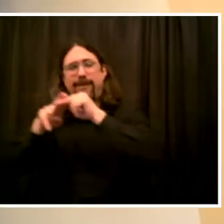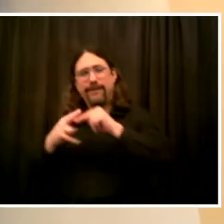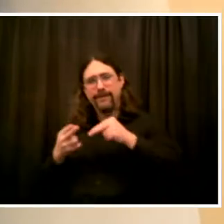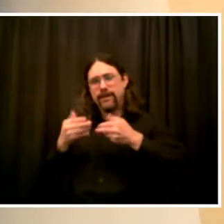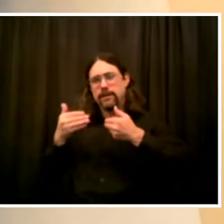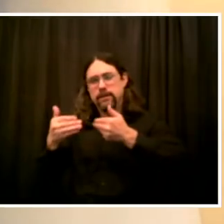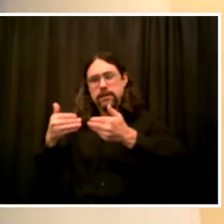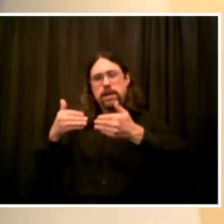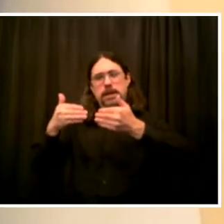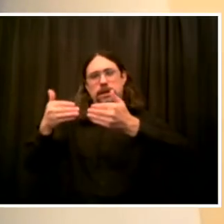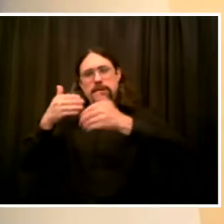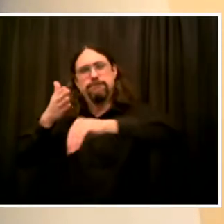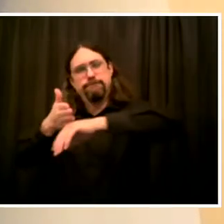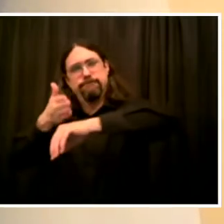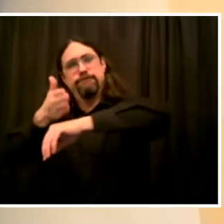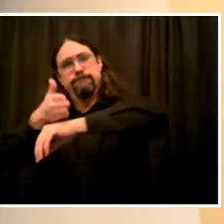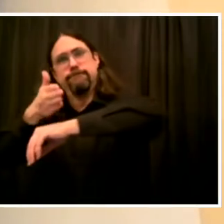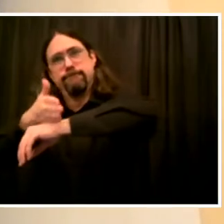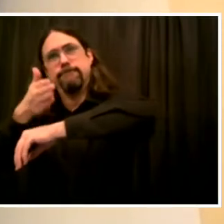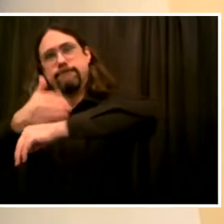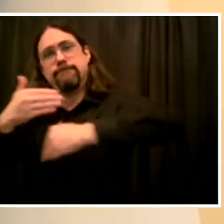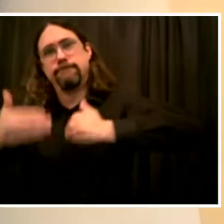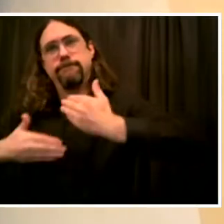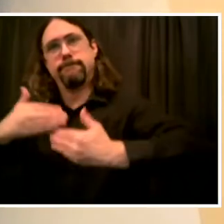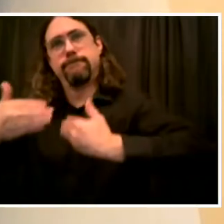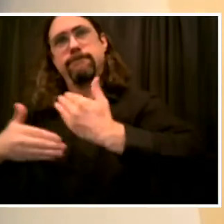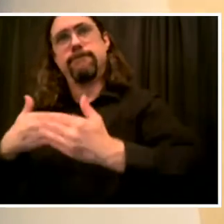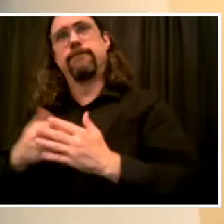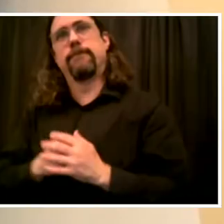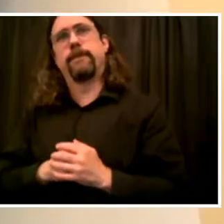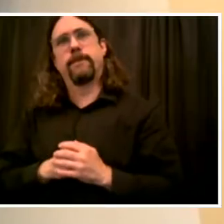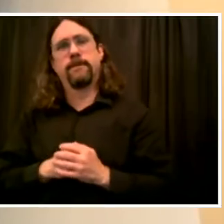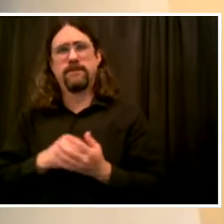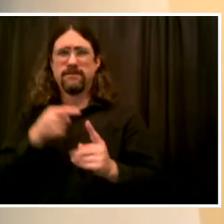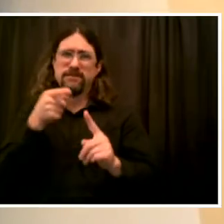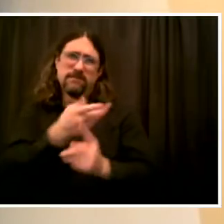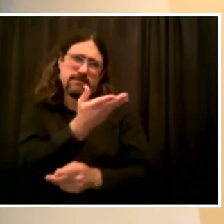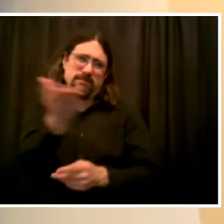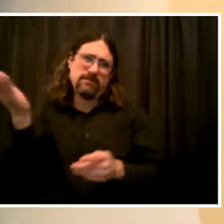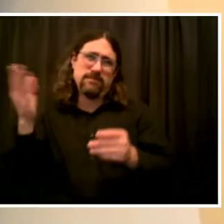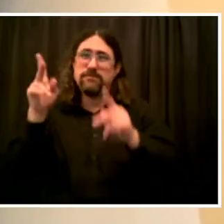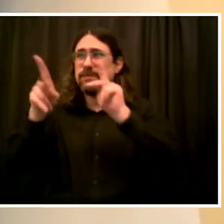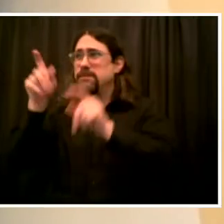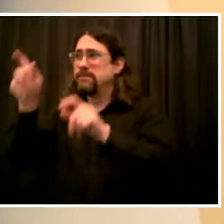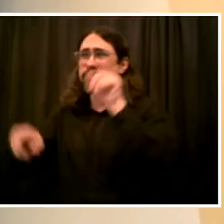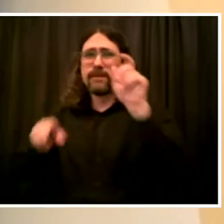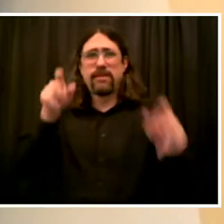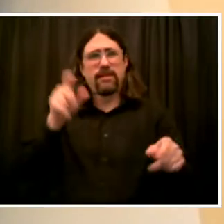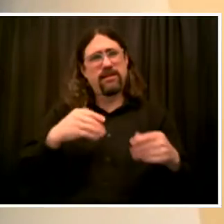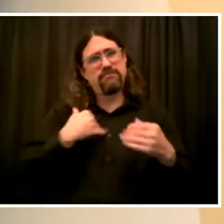PEOPLE TO BELLEVUE AS A DEUFANLT ULE SS THE PERSON SAID THAT'S WHERE I'M WILLING TO GO. PEOPLE HEAV FREE WILL. THEY COULD CHANGE